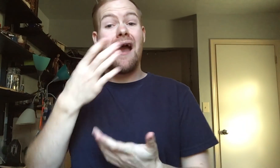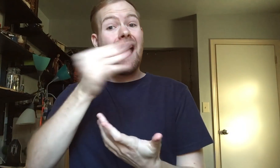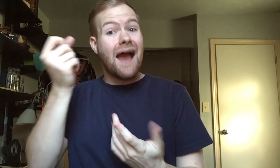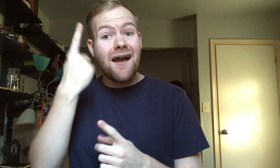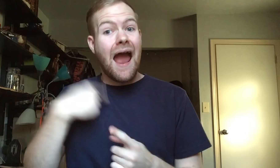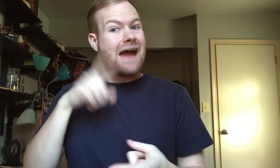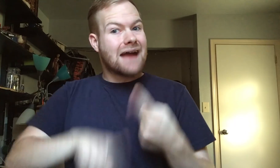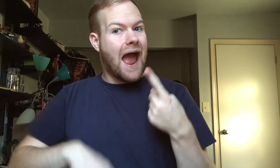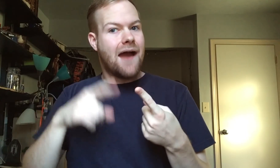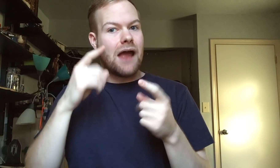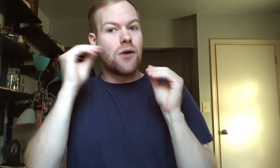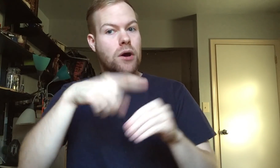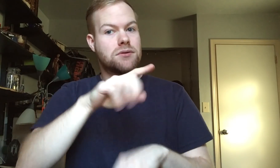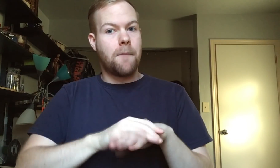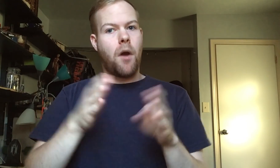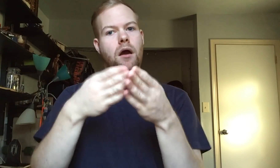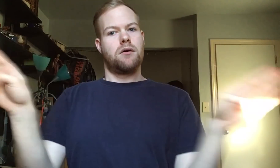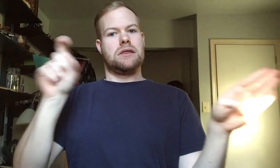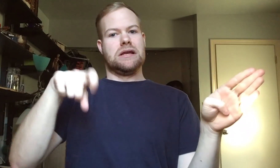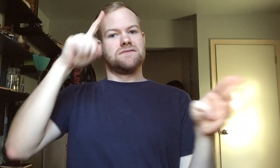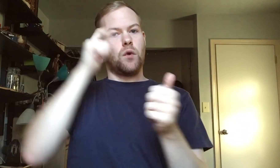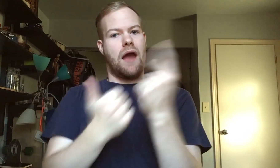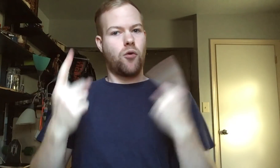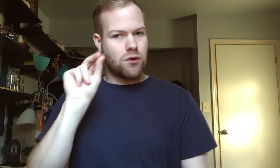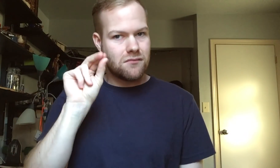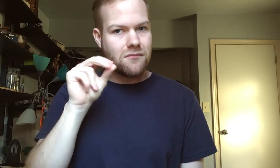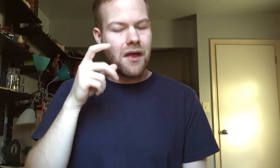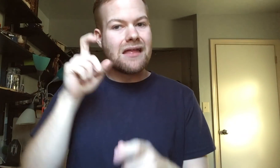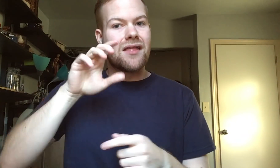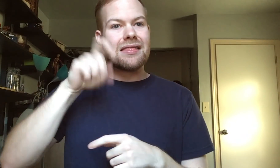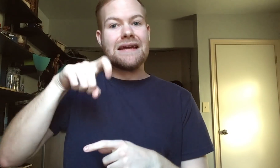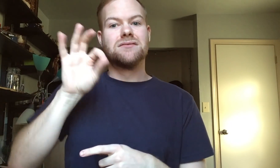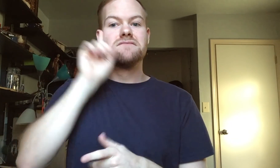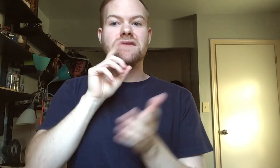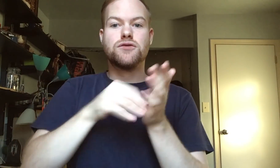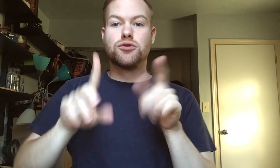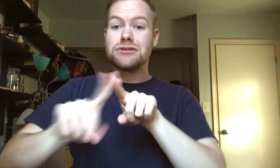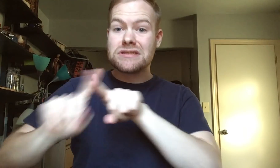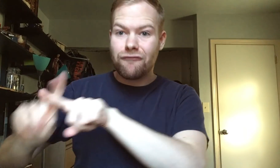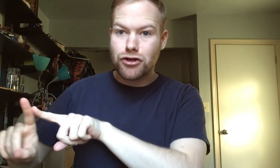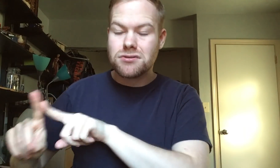And understand this, I can’t educate them on general needs for everyone. The needs of deaf students are different.